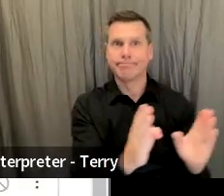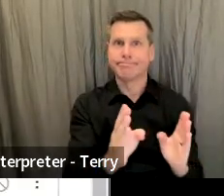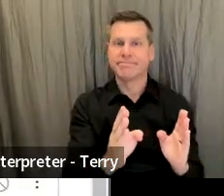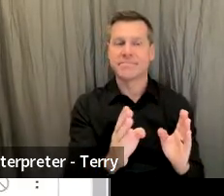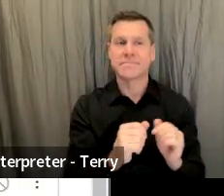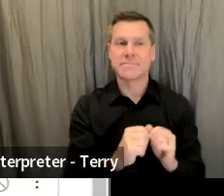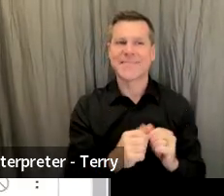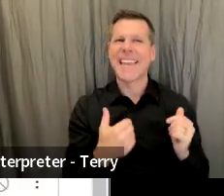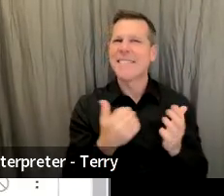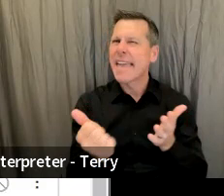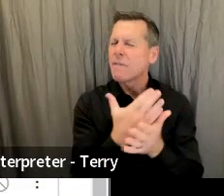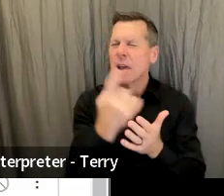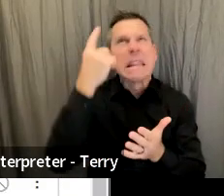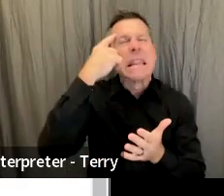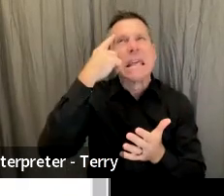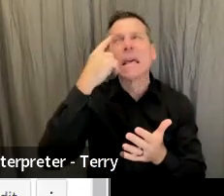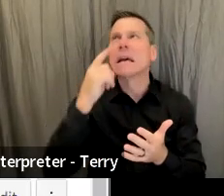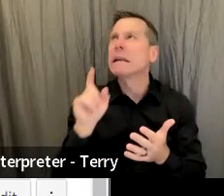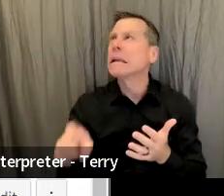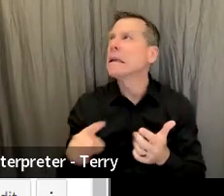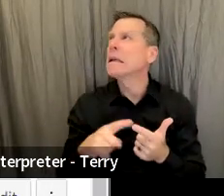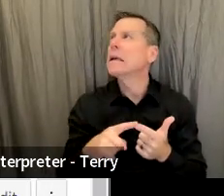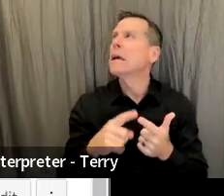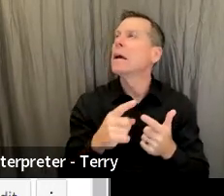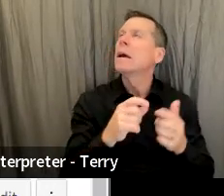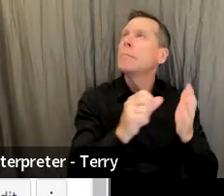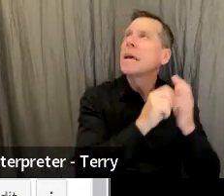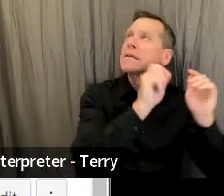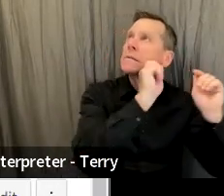everything that we can think of that needed for a complete it works.